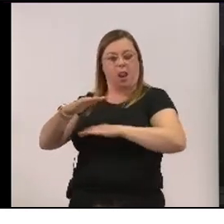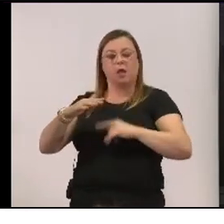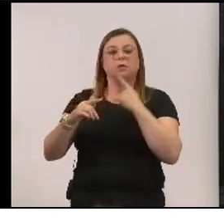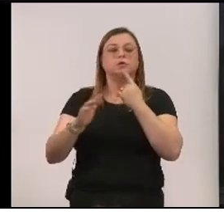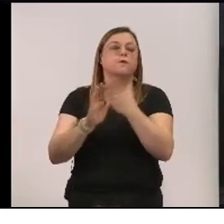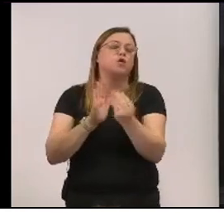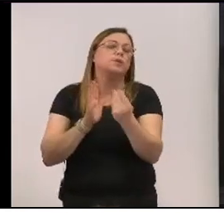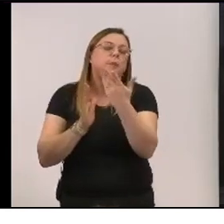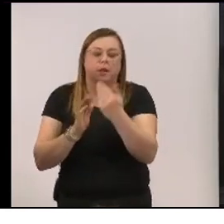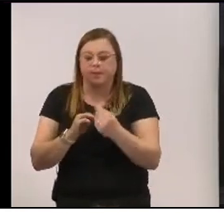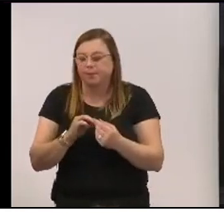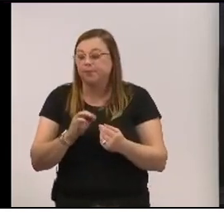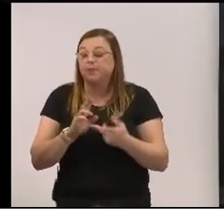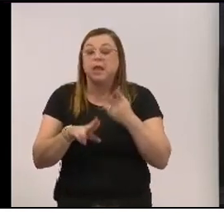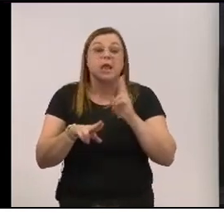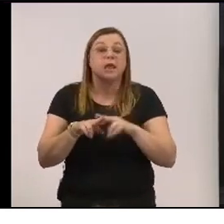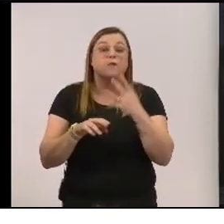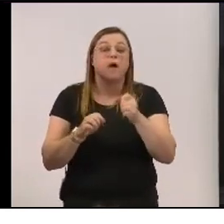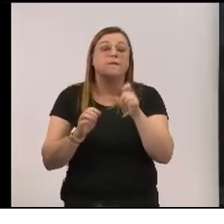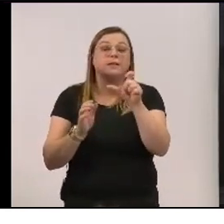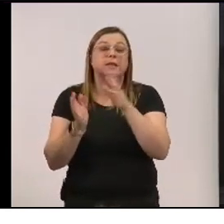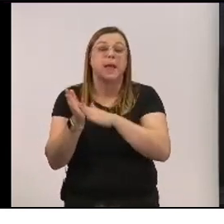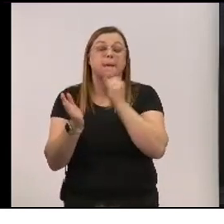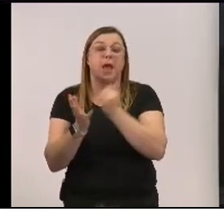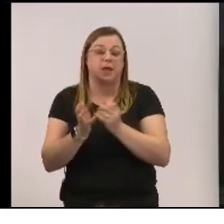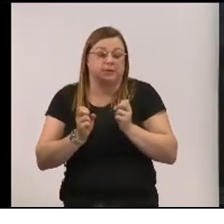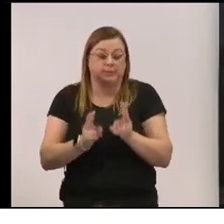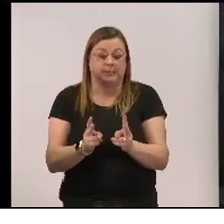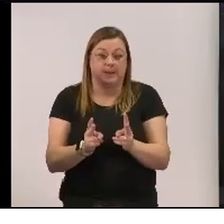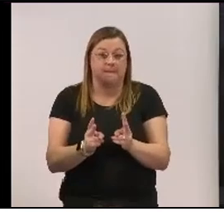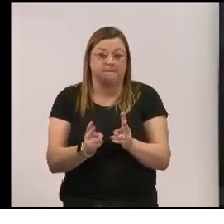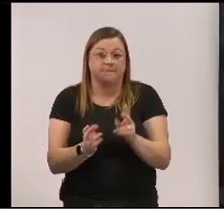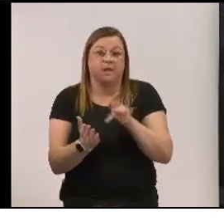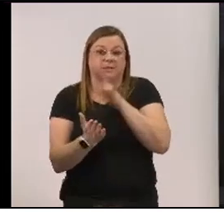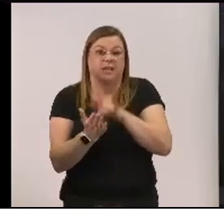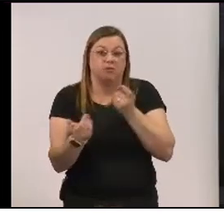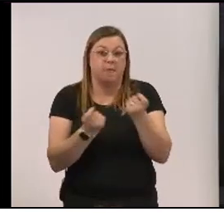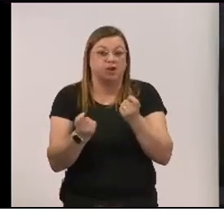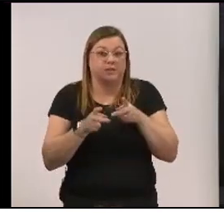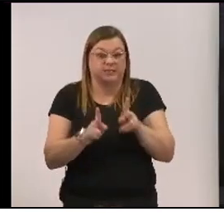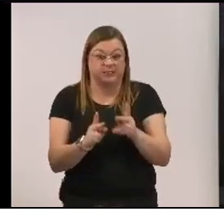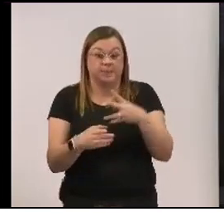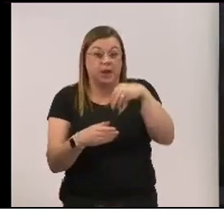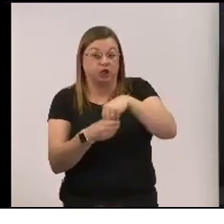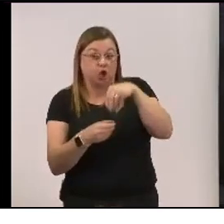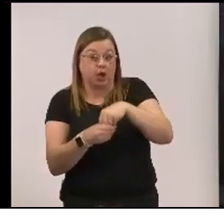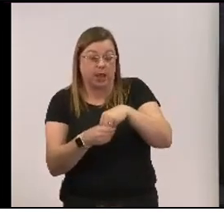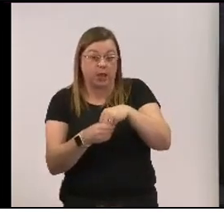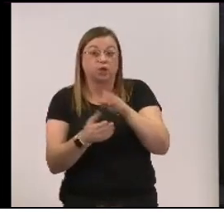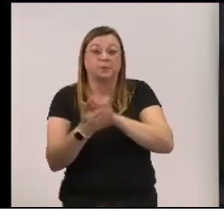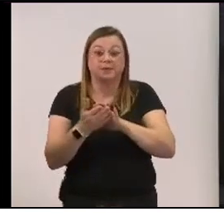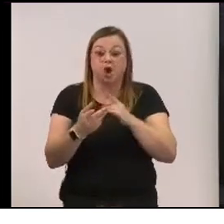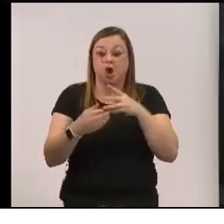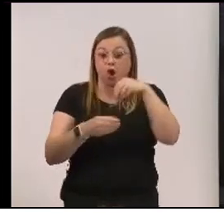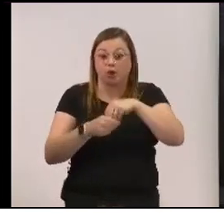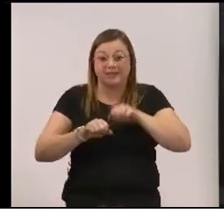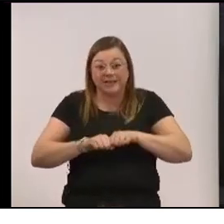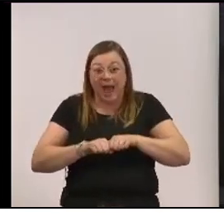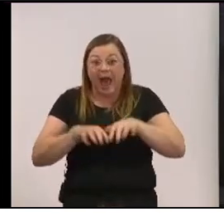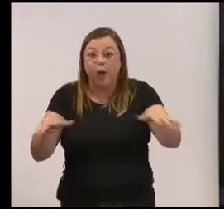if you have a CMS system internally that you then deliver content out to consumers rather than just